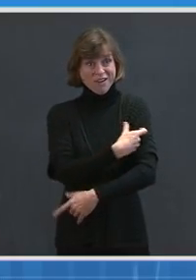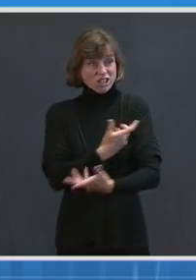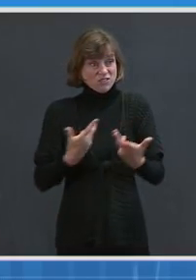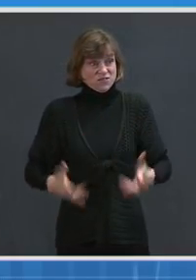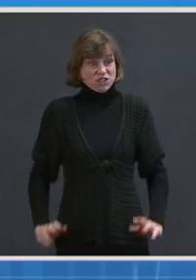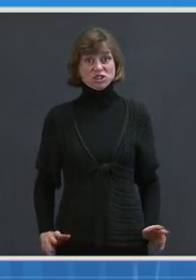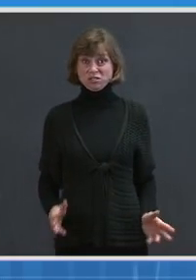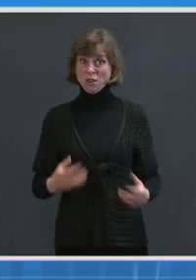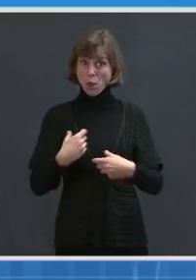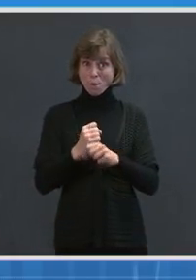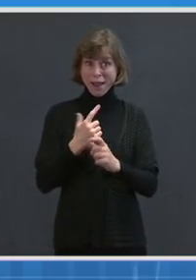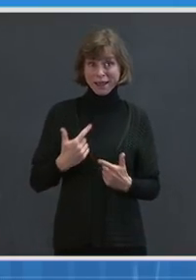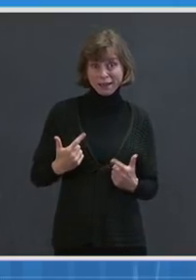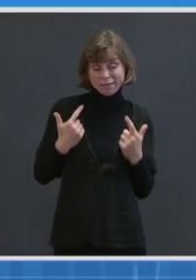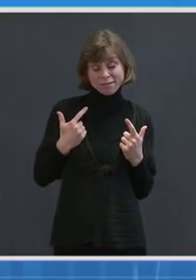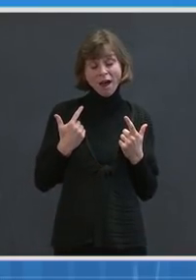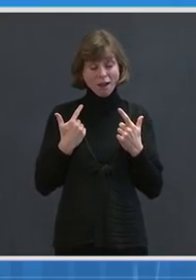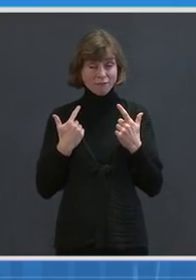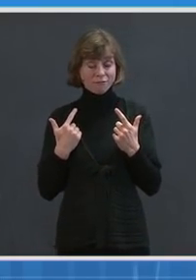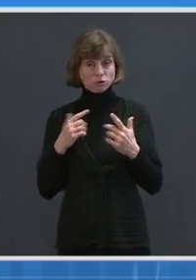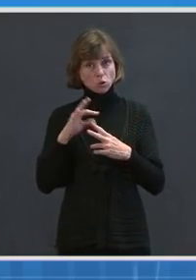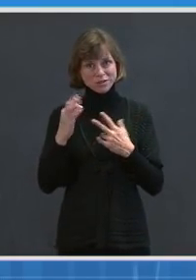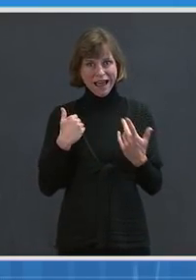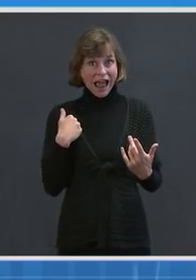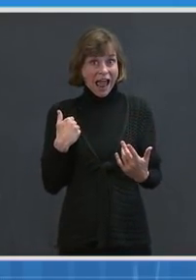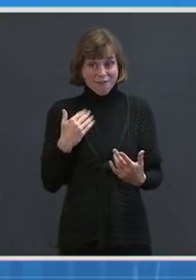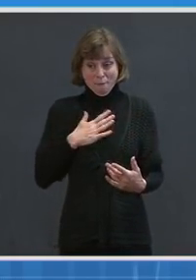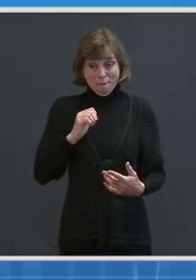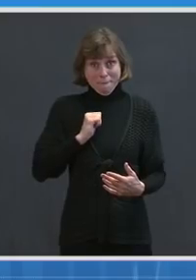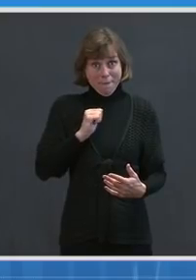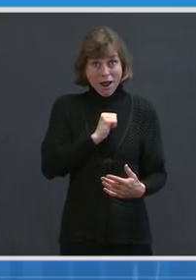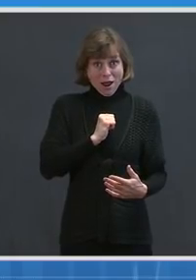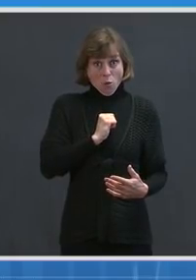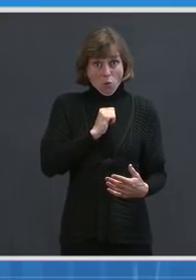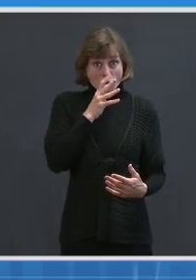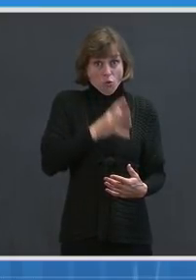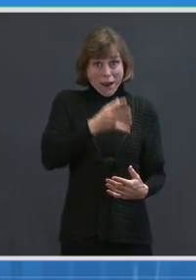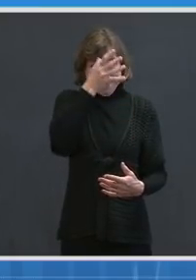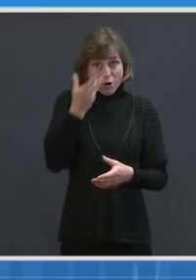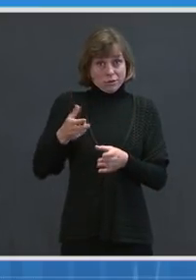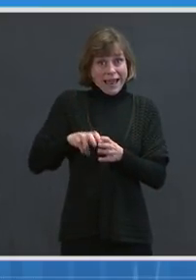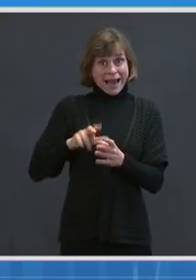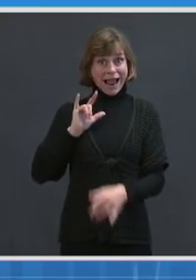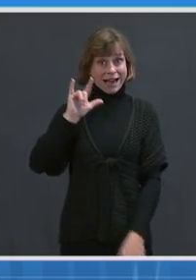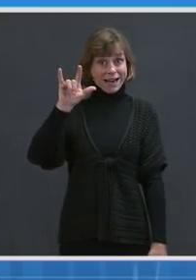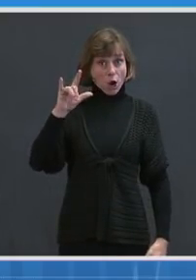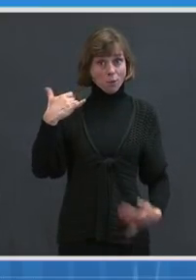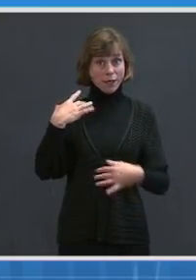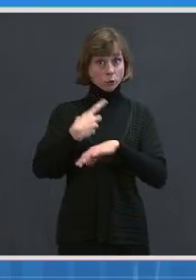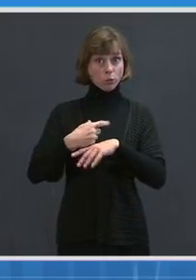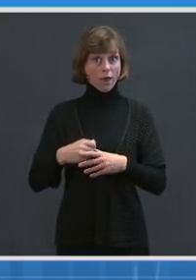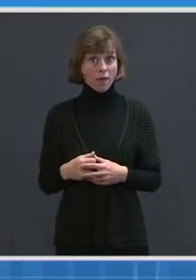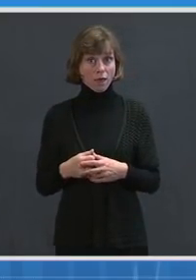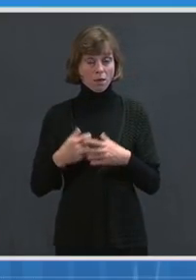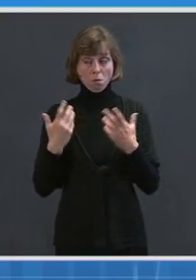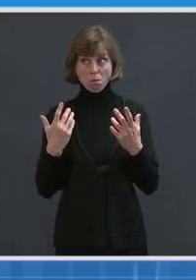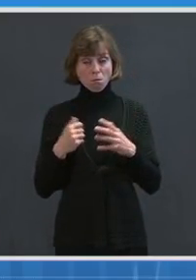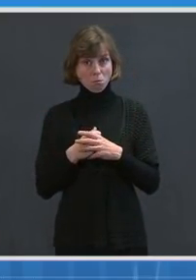I know who are getting on an airplane today. So there is a sense of urgency there.